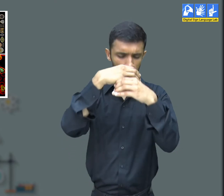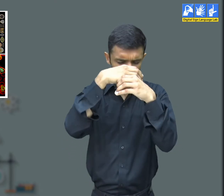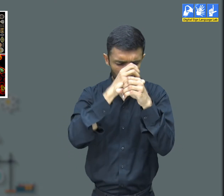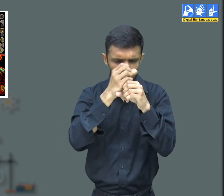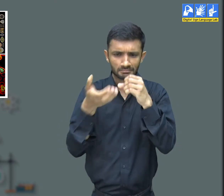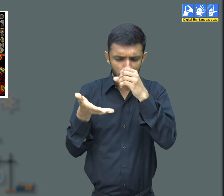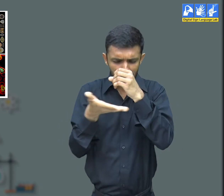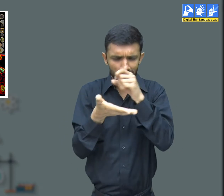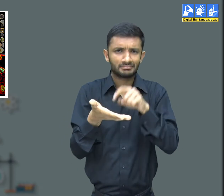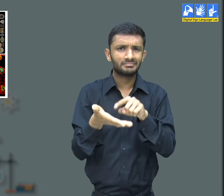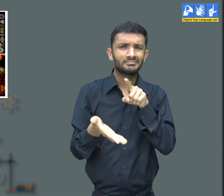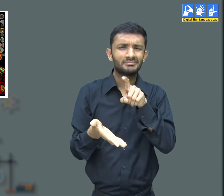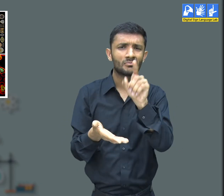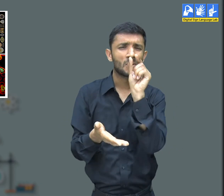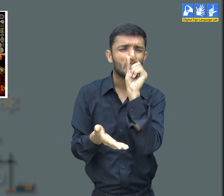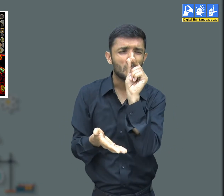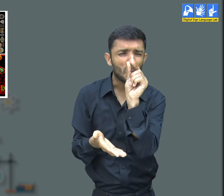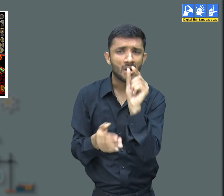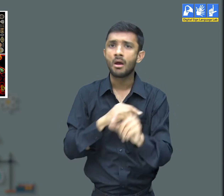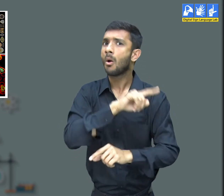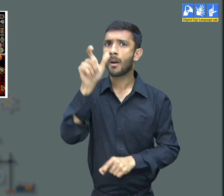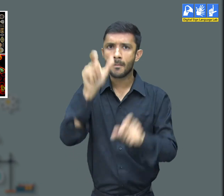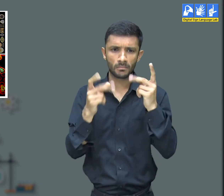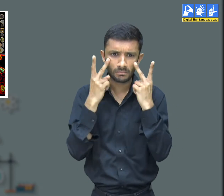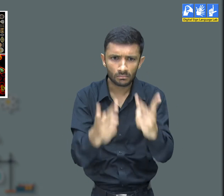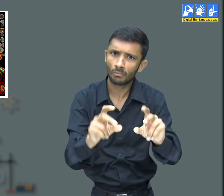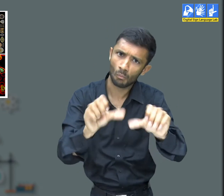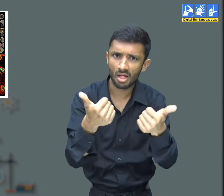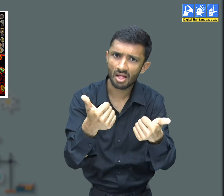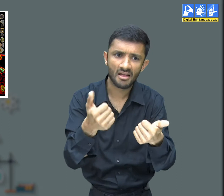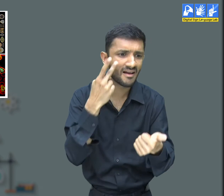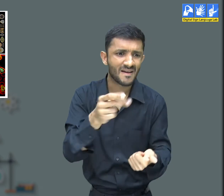2. The microscopic level of matter.